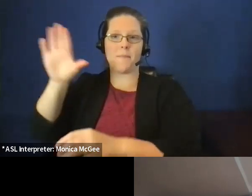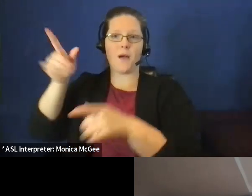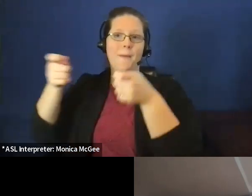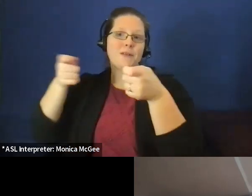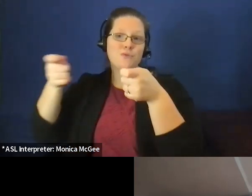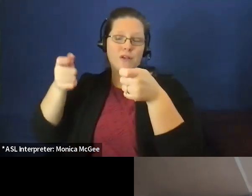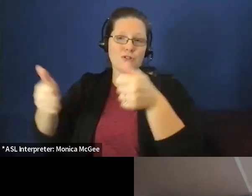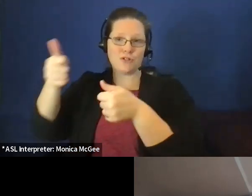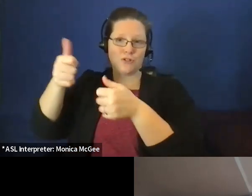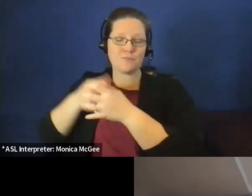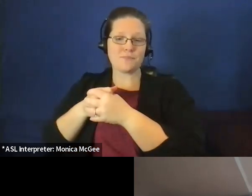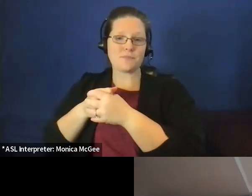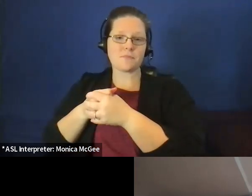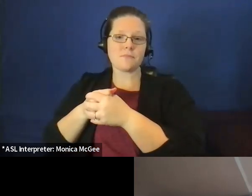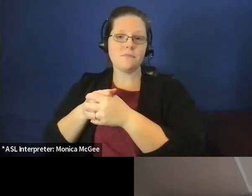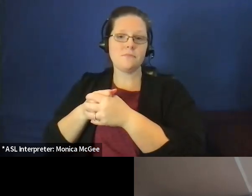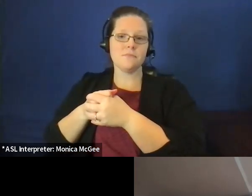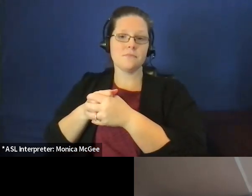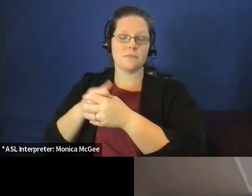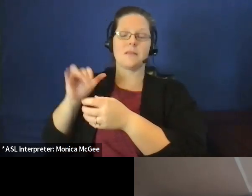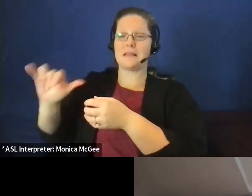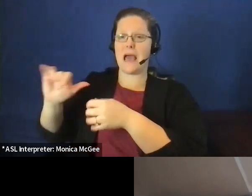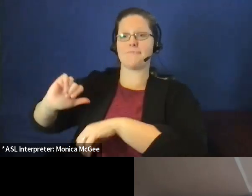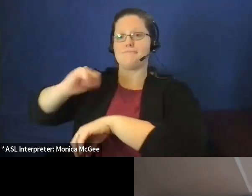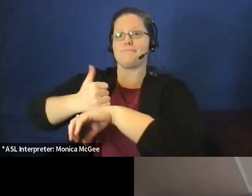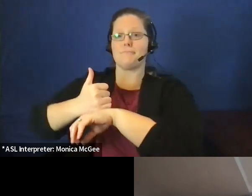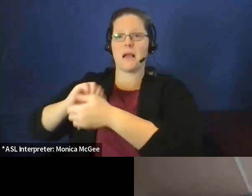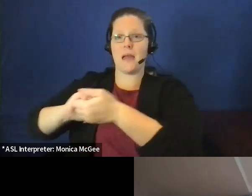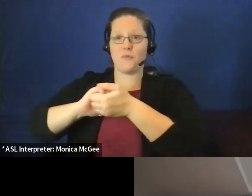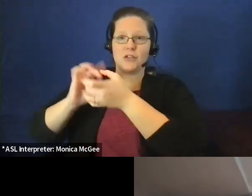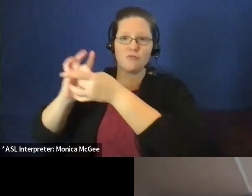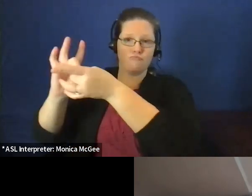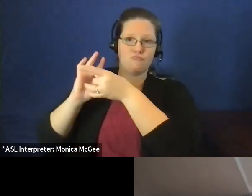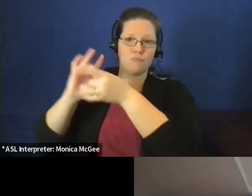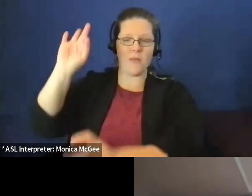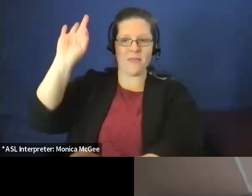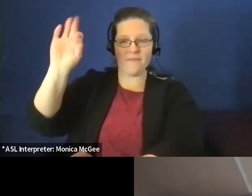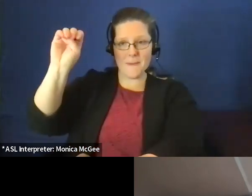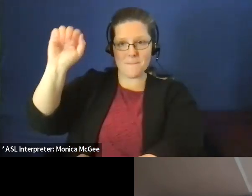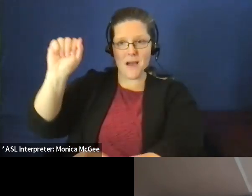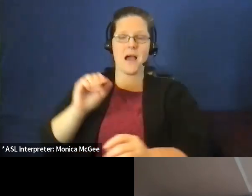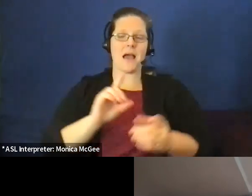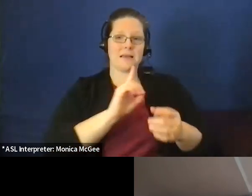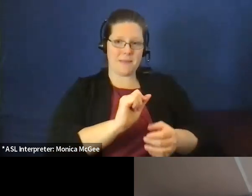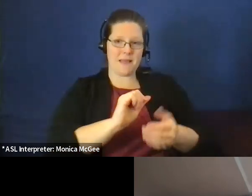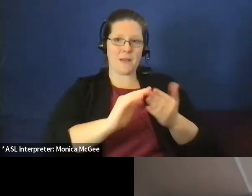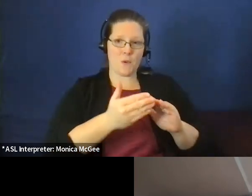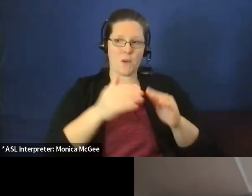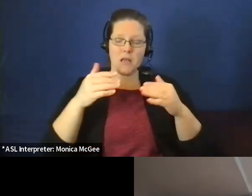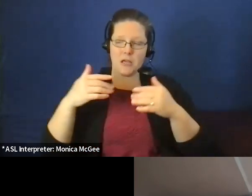emergency management agency office of disability integration and coordinations director for 8 years during the Obama Administration. It